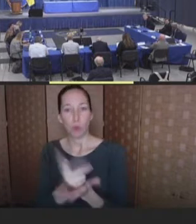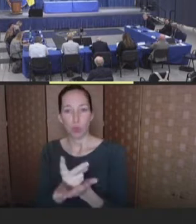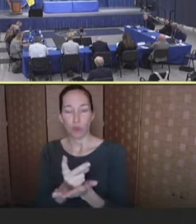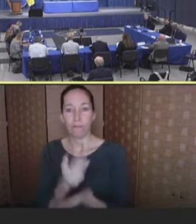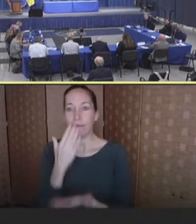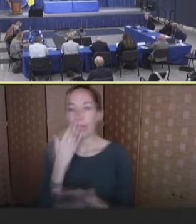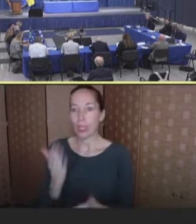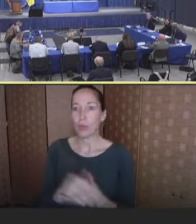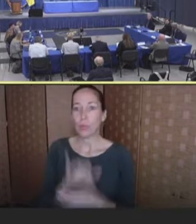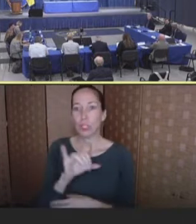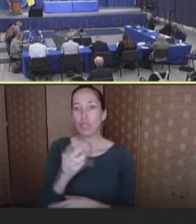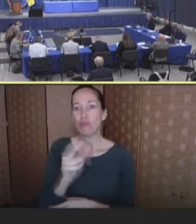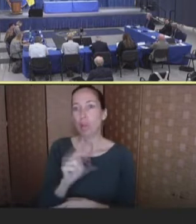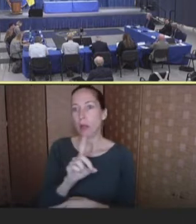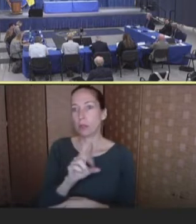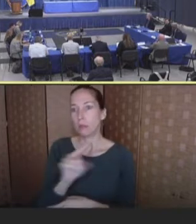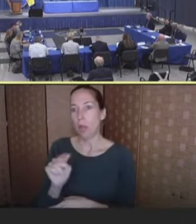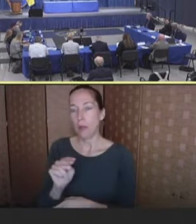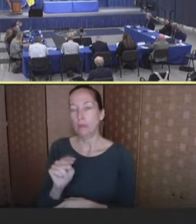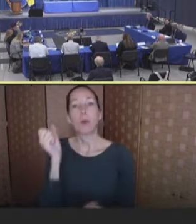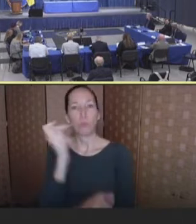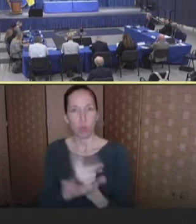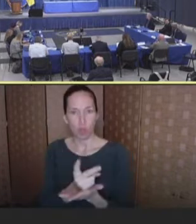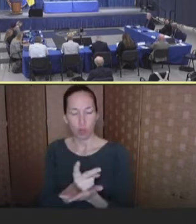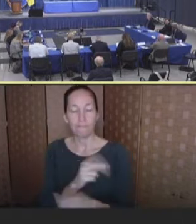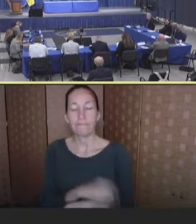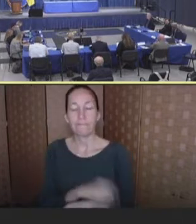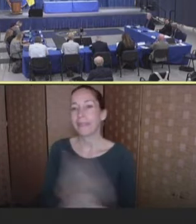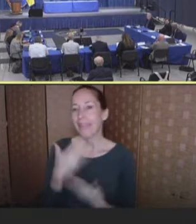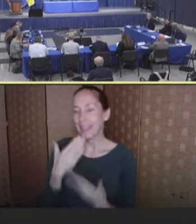John Dunn: Approve. Ann Aikin: Thank you .